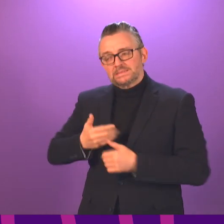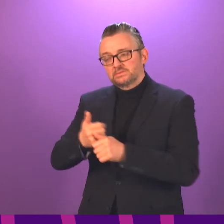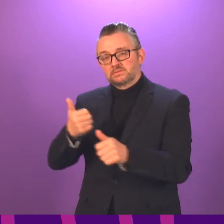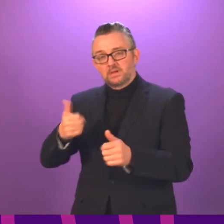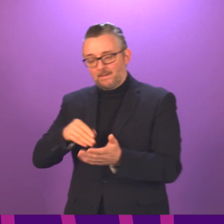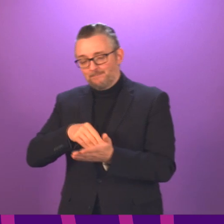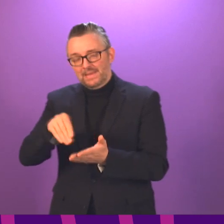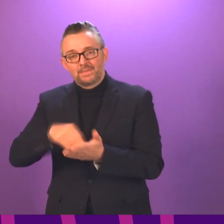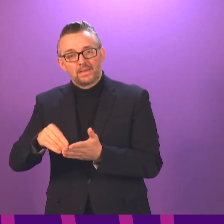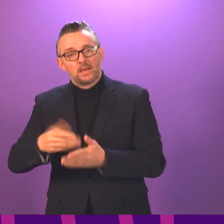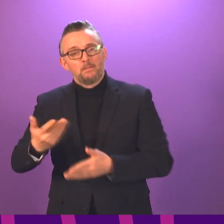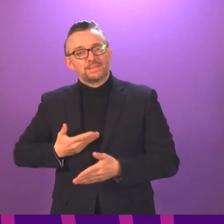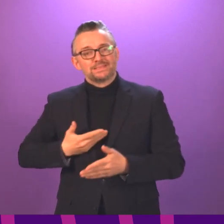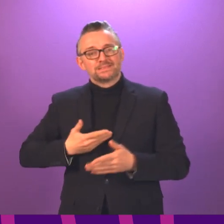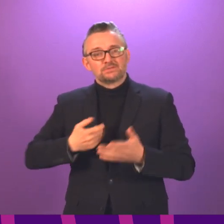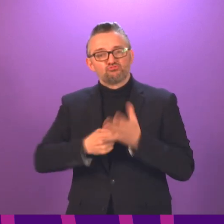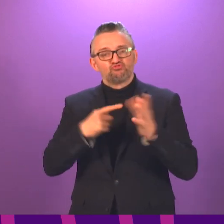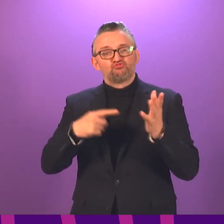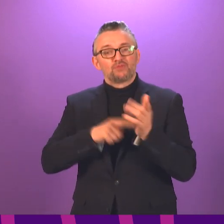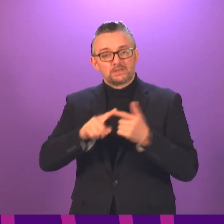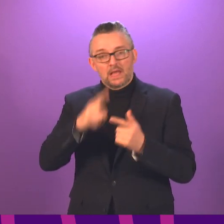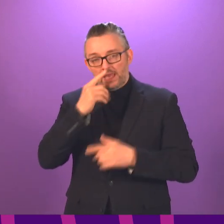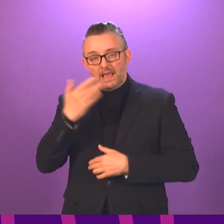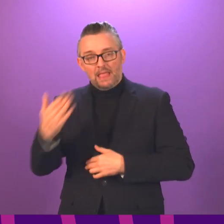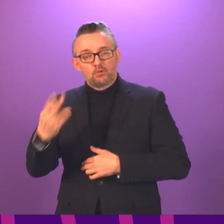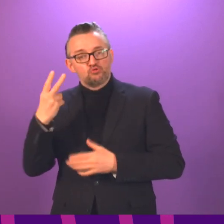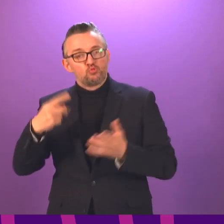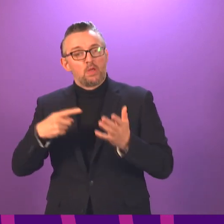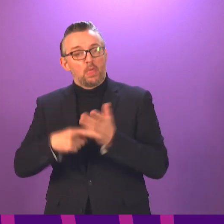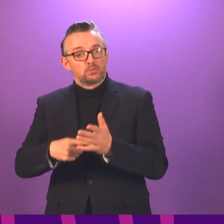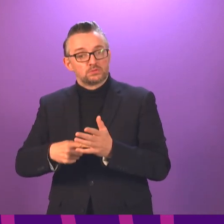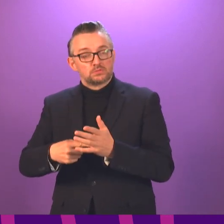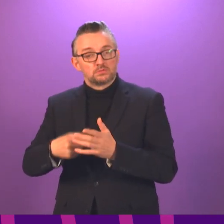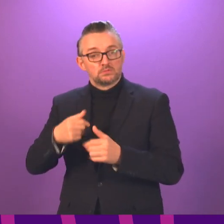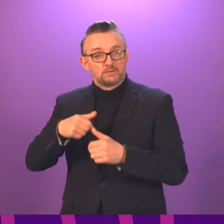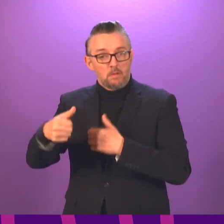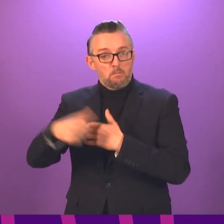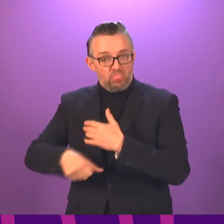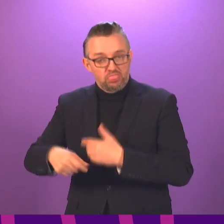£2,000 a month from the strategic business fund, which follows from grants that have